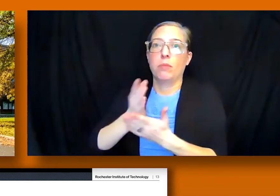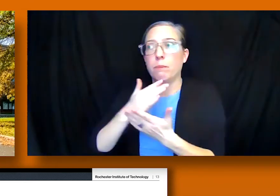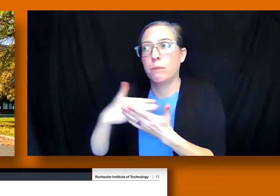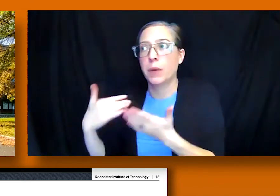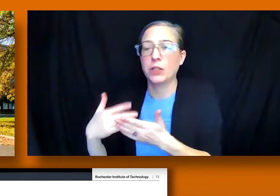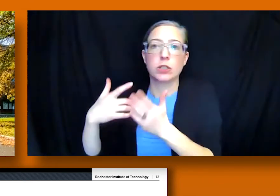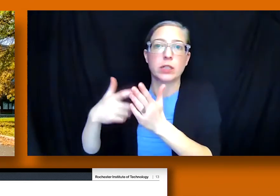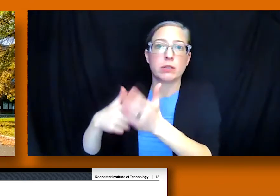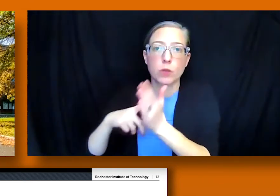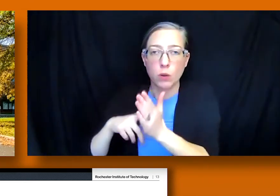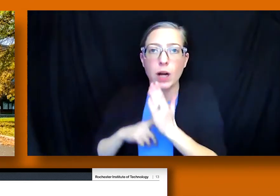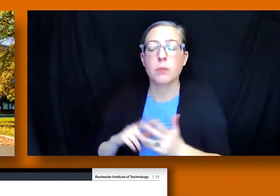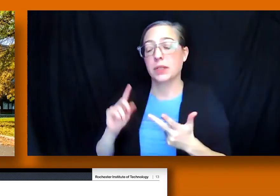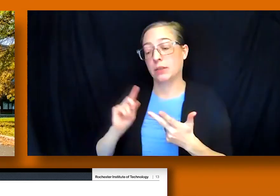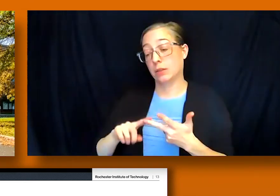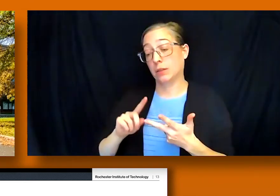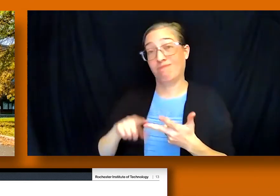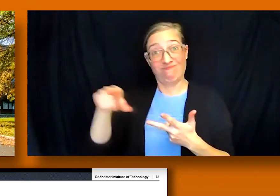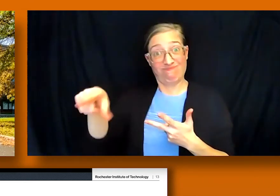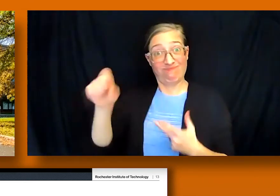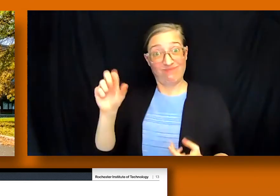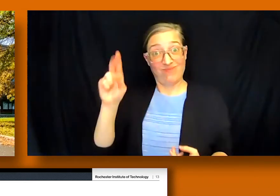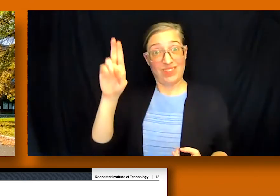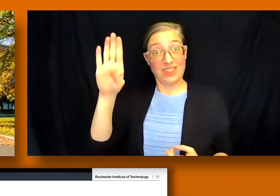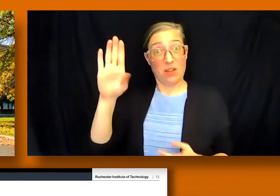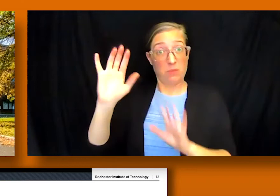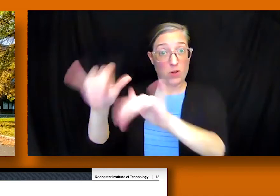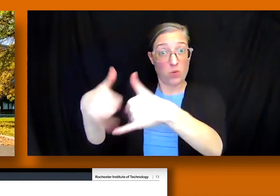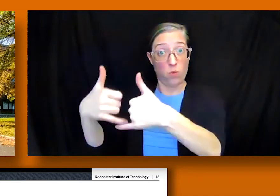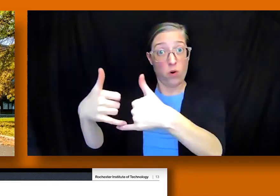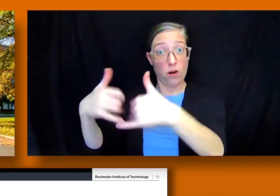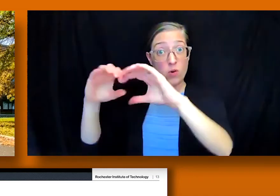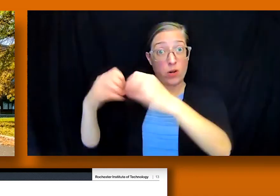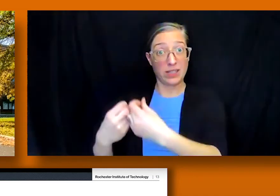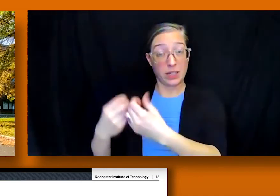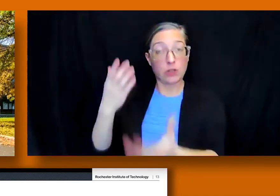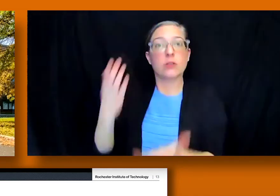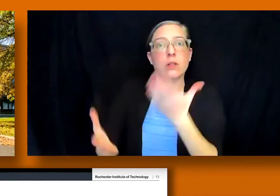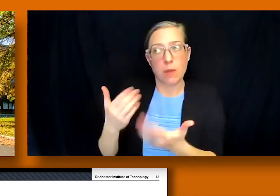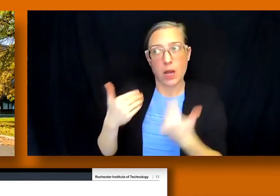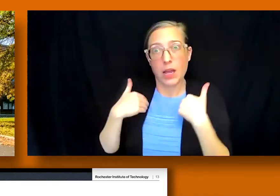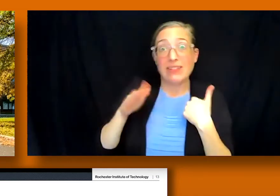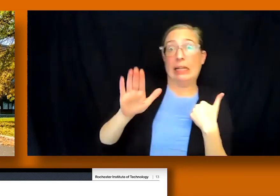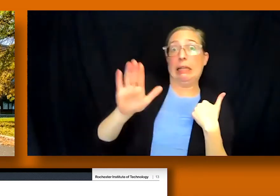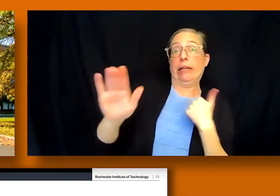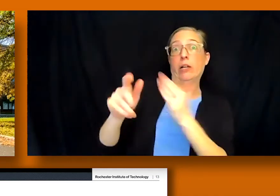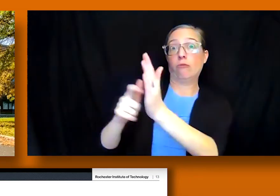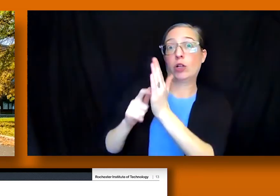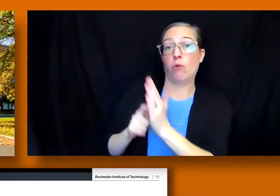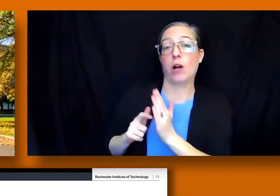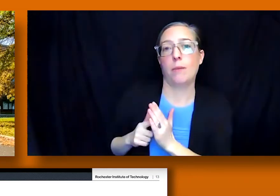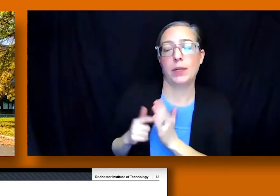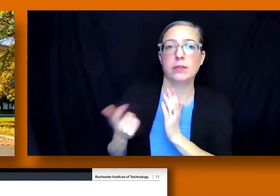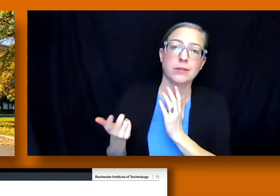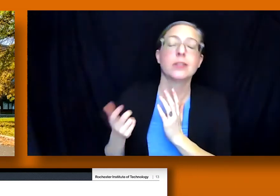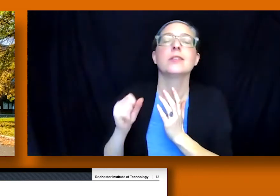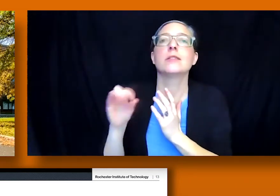their own internal approval requirements. Um, so it does take time, and you do have to plan for this ahead of time.